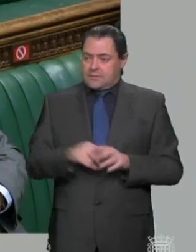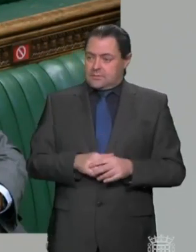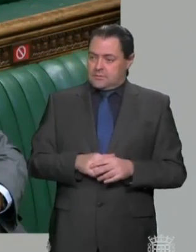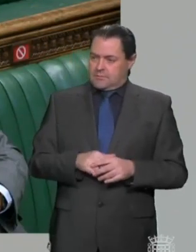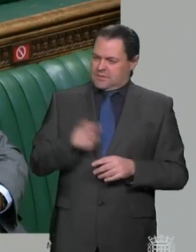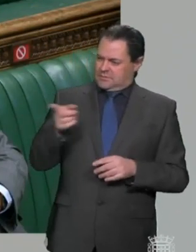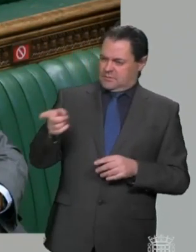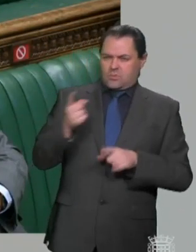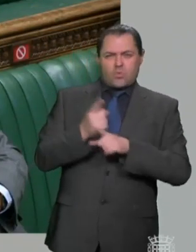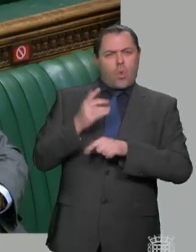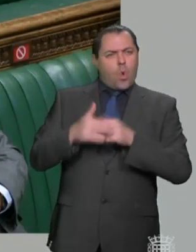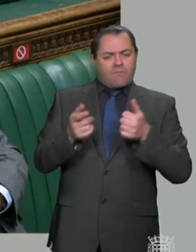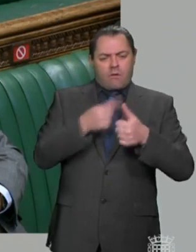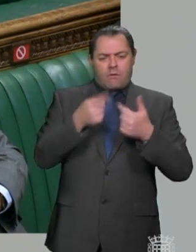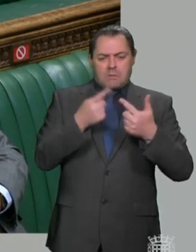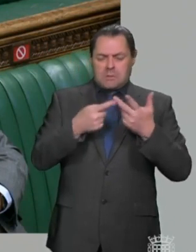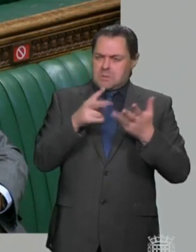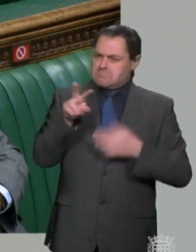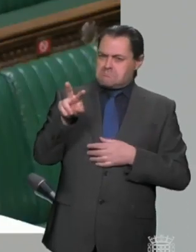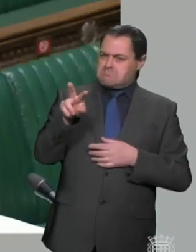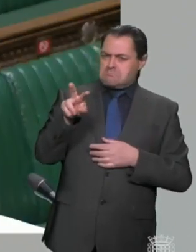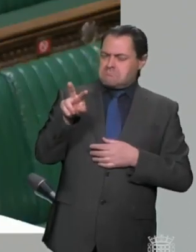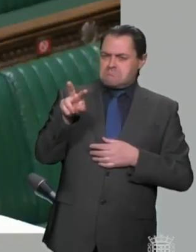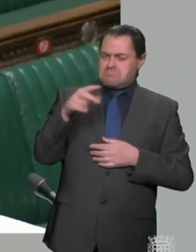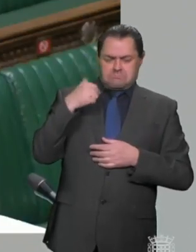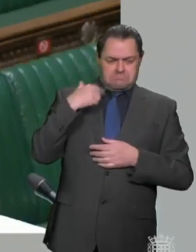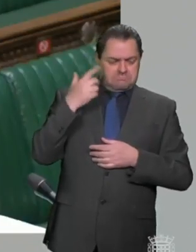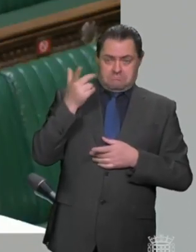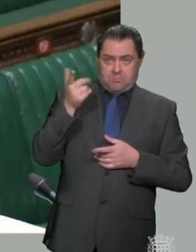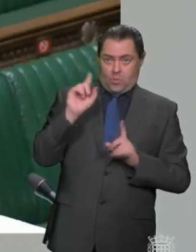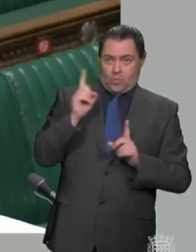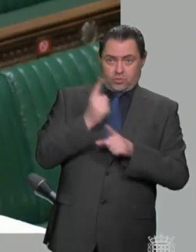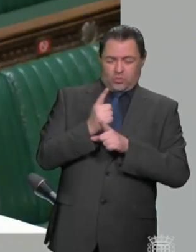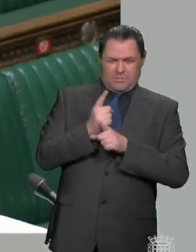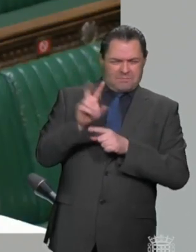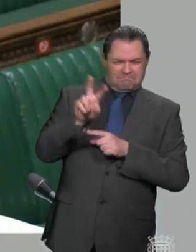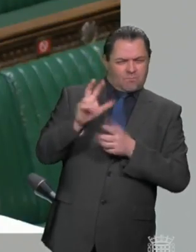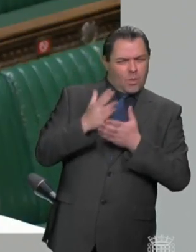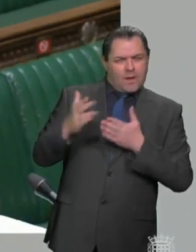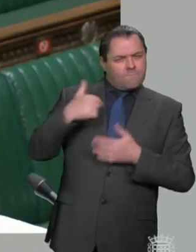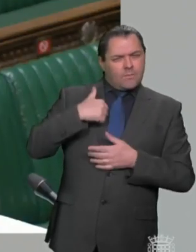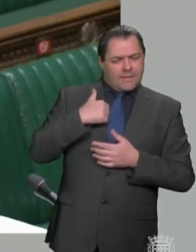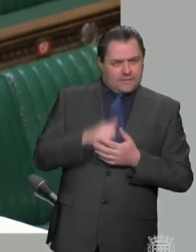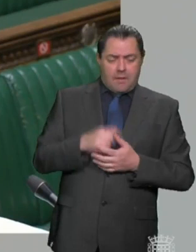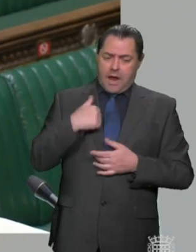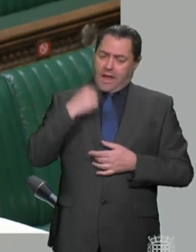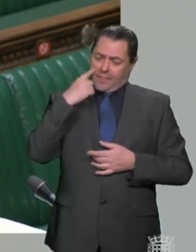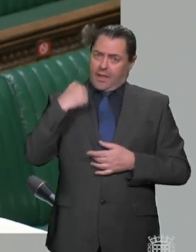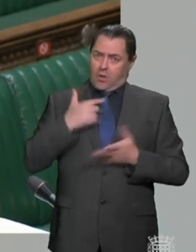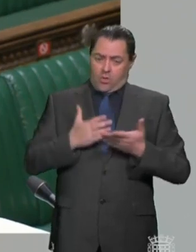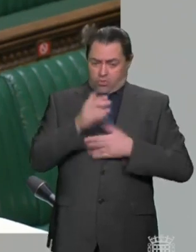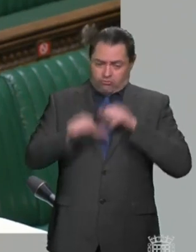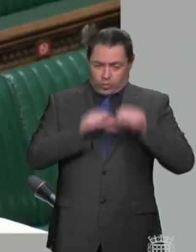the events that he describes, but I do think that we acted throughout with the intention of